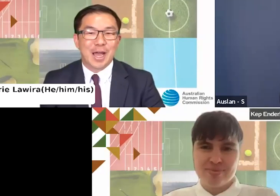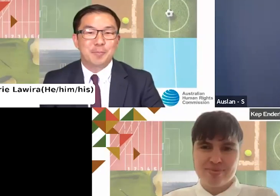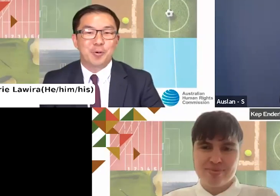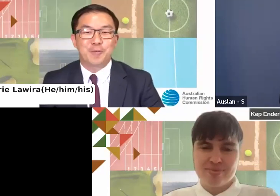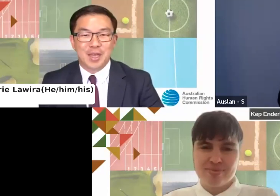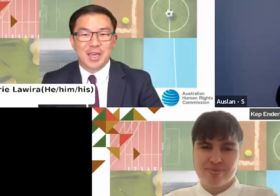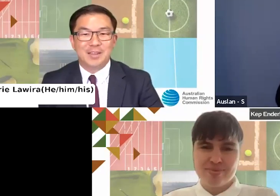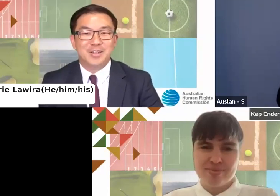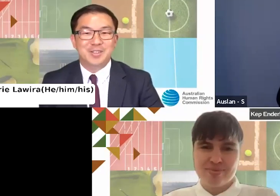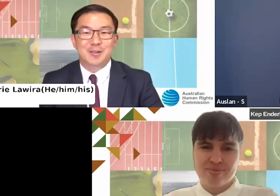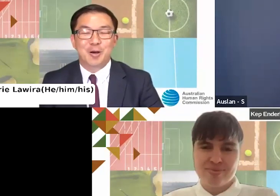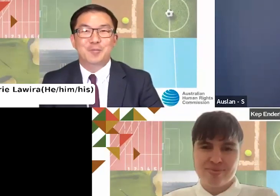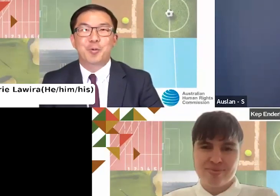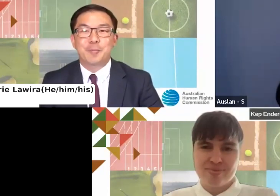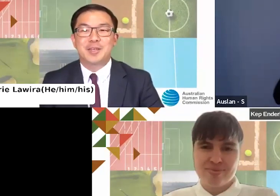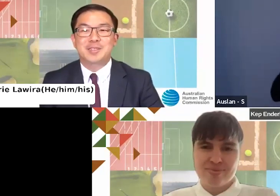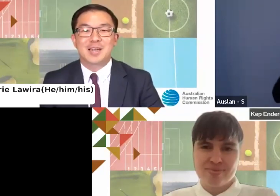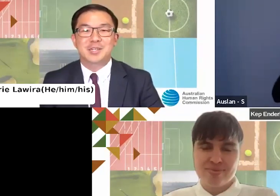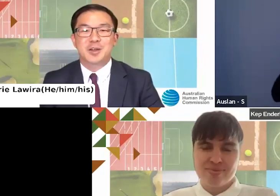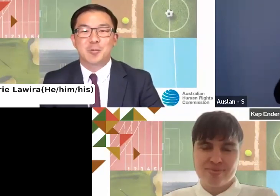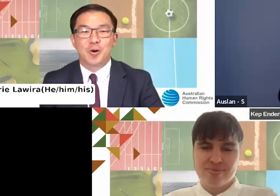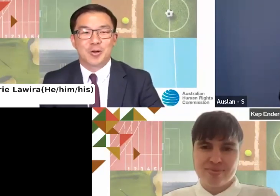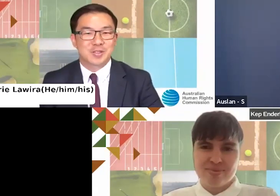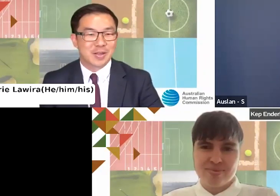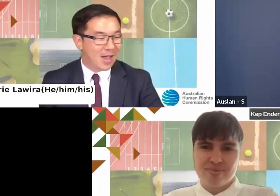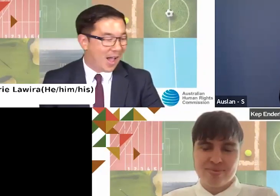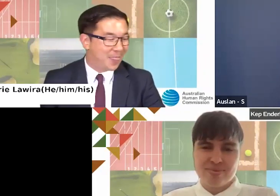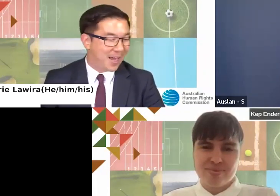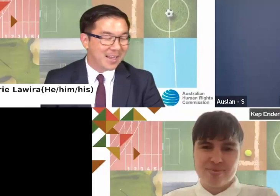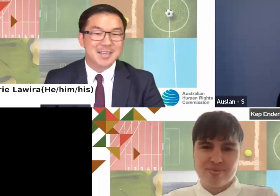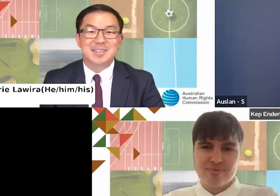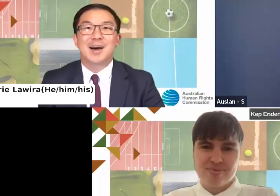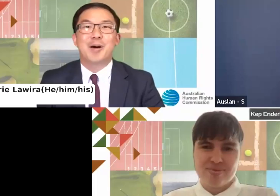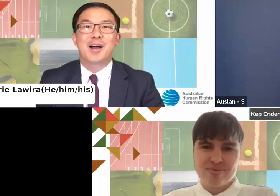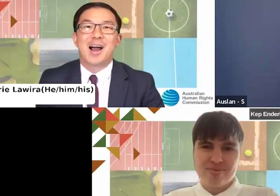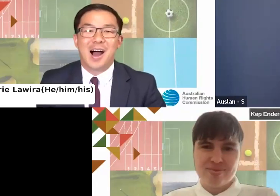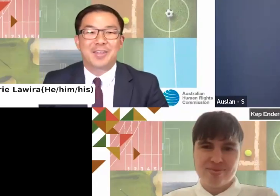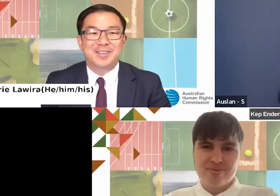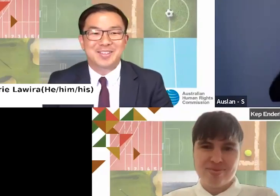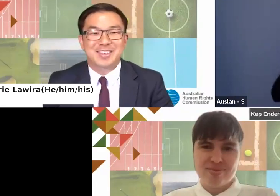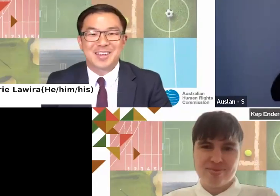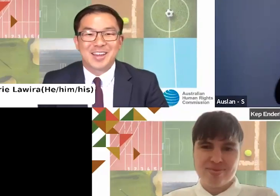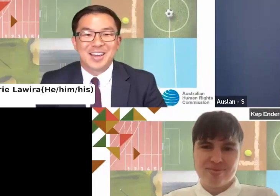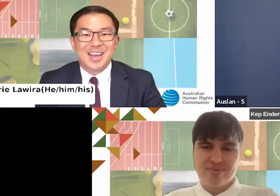and Book of the Year in the New South Wales Premier's Literary Awards. And that is, among others.